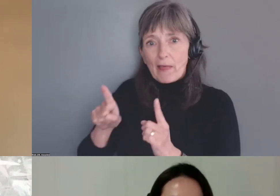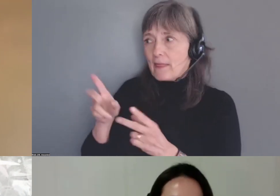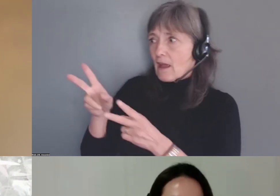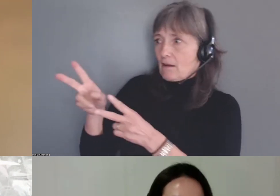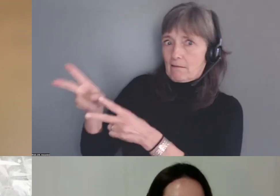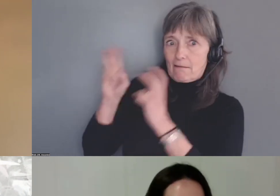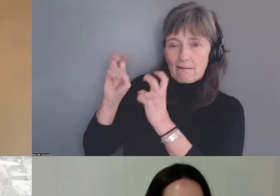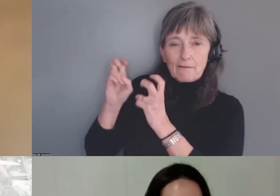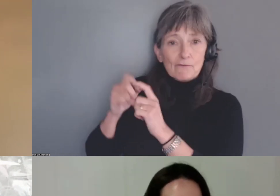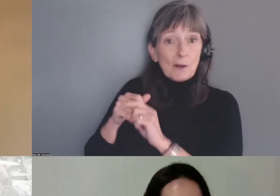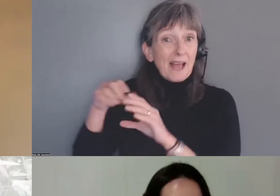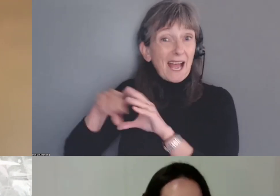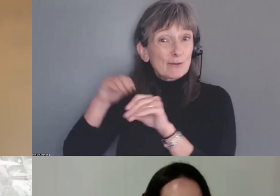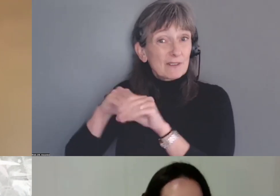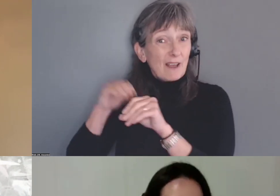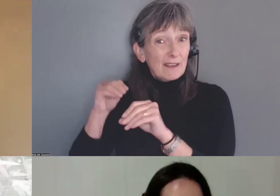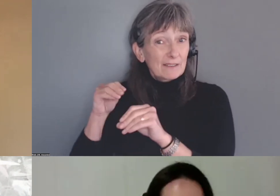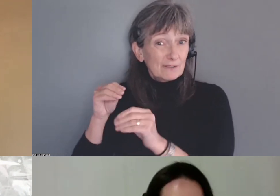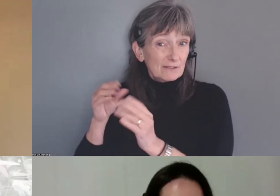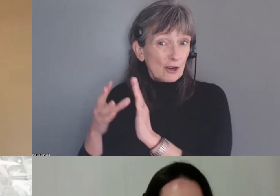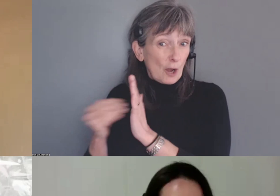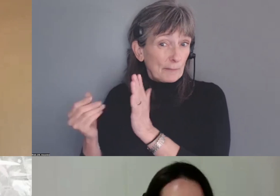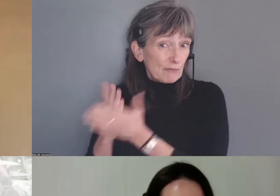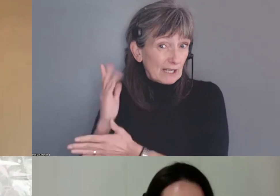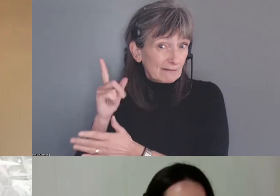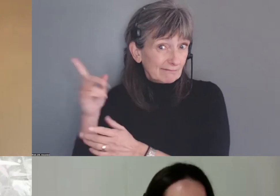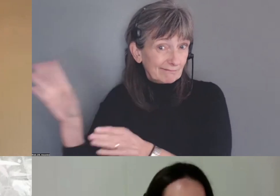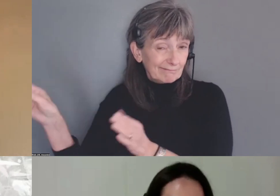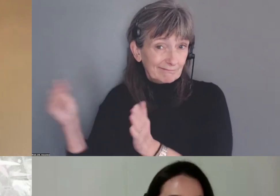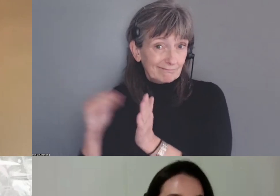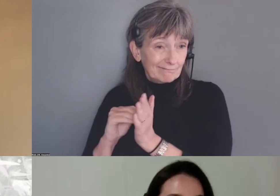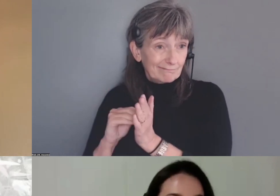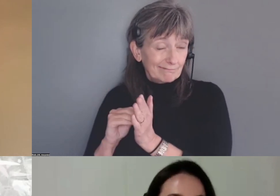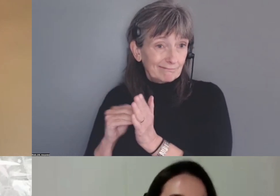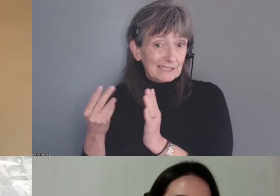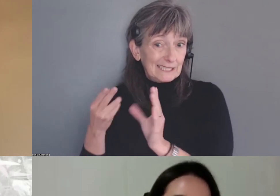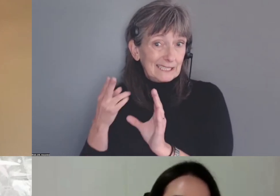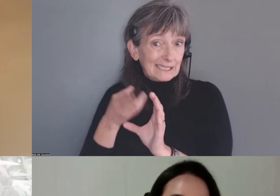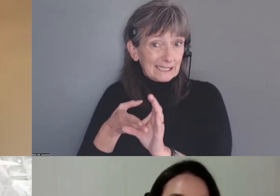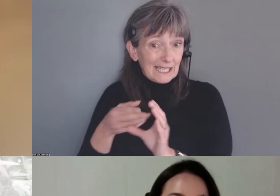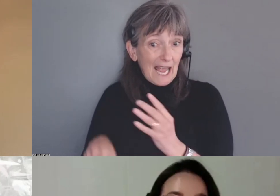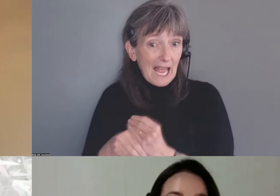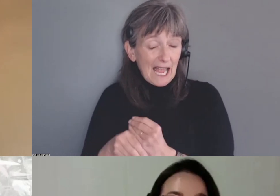I can answer from our perspective. Yeah. So, obviously, from our perspective,